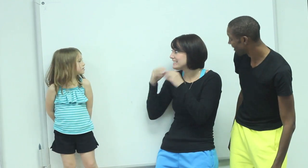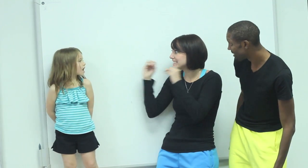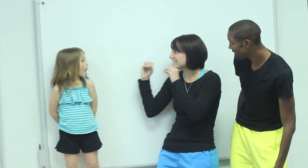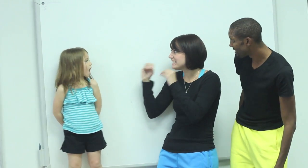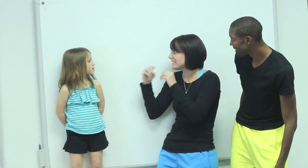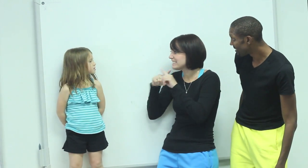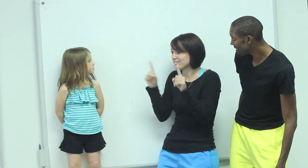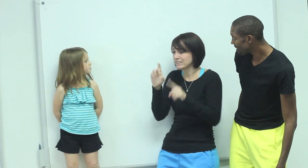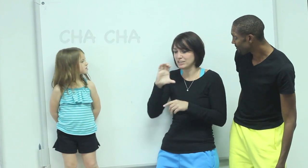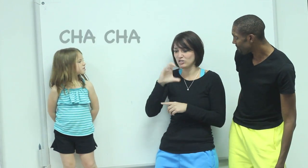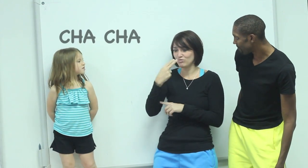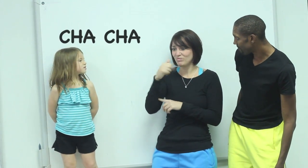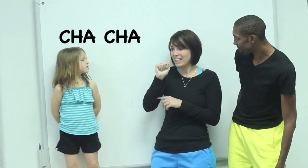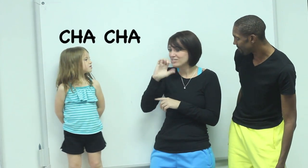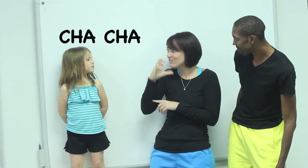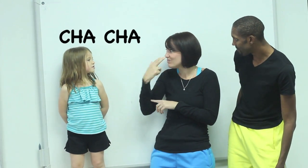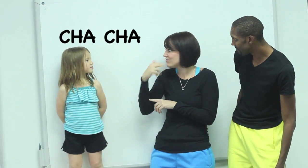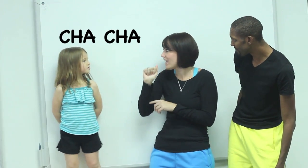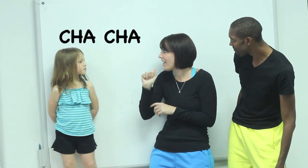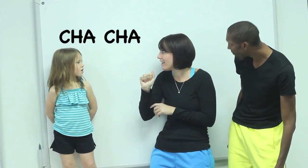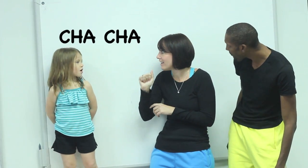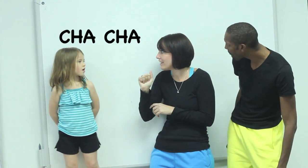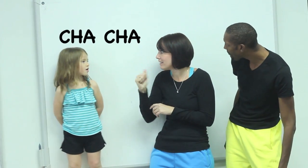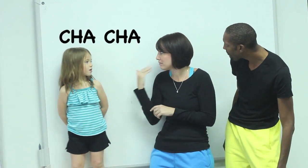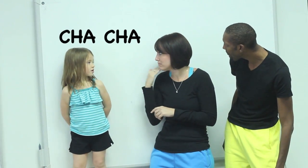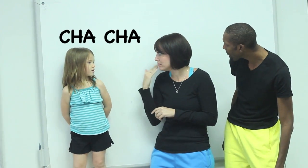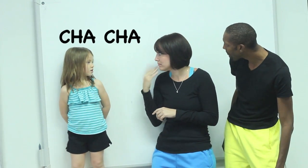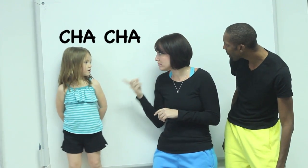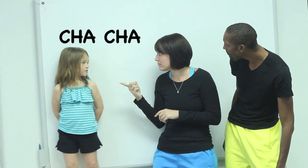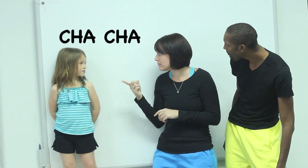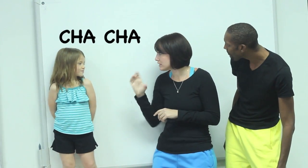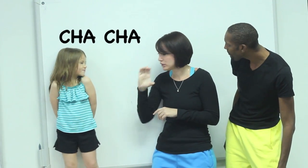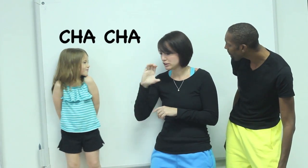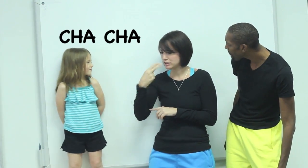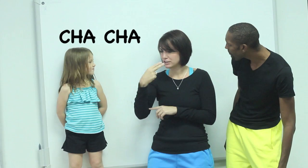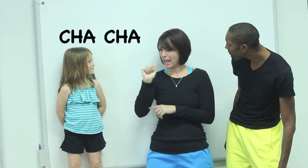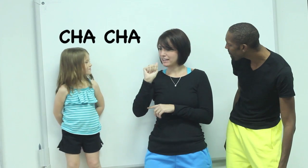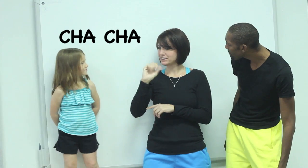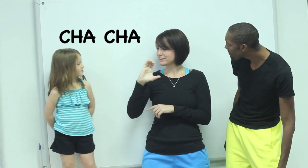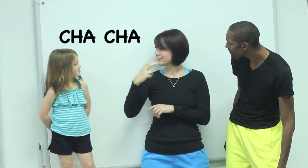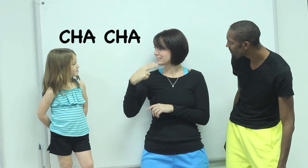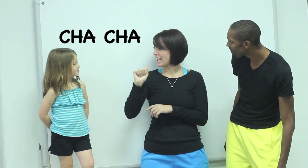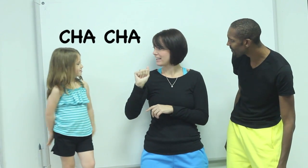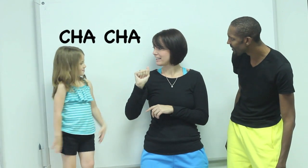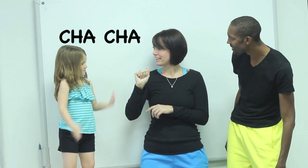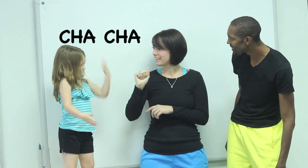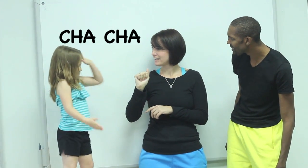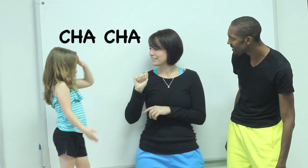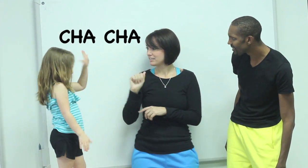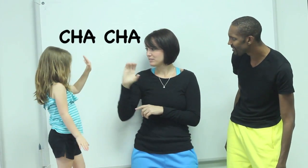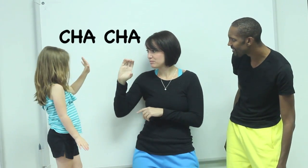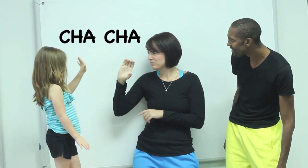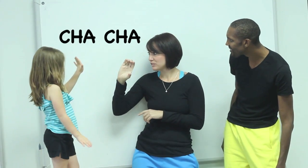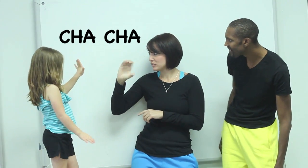Next is different, cha cha. Do you know what that is? I don't know.